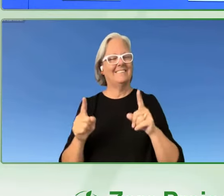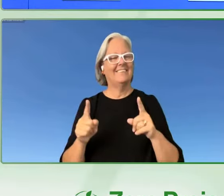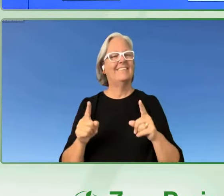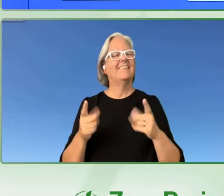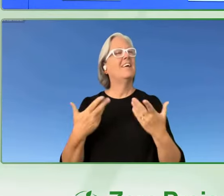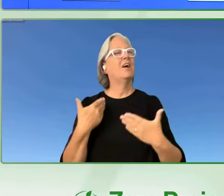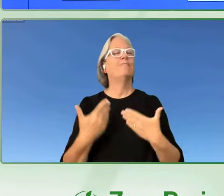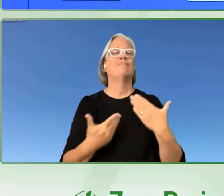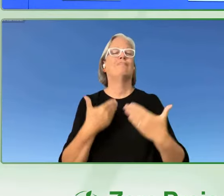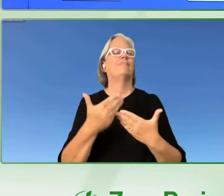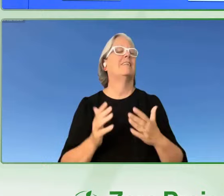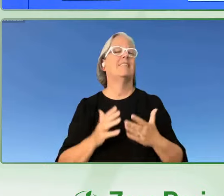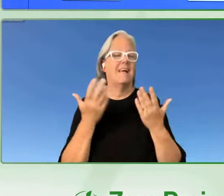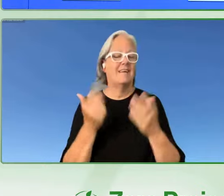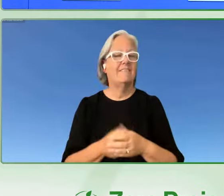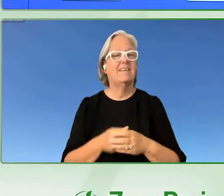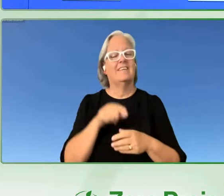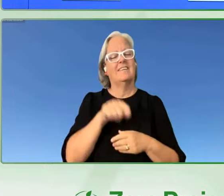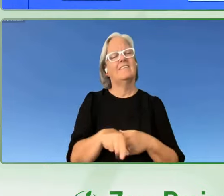children, families and communities.